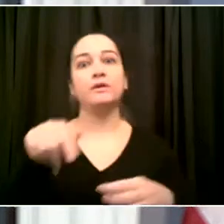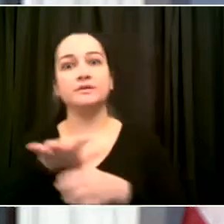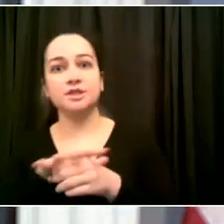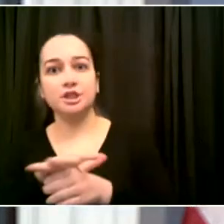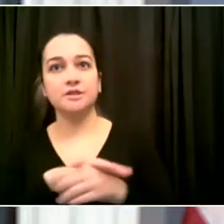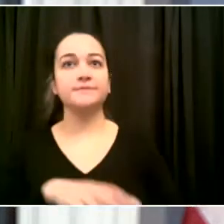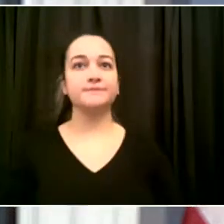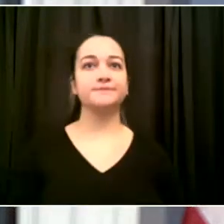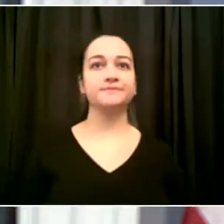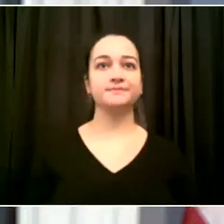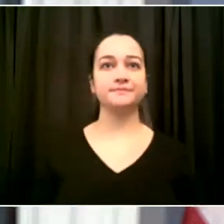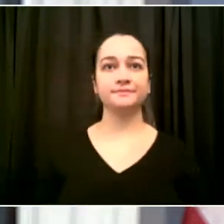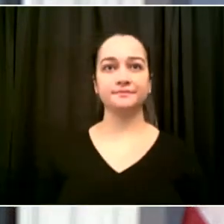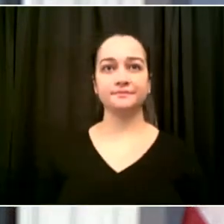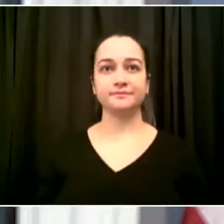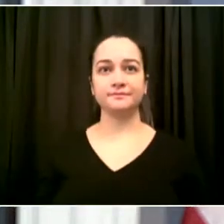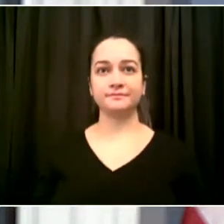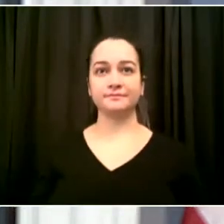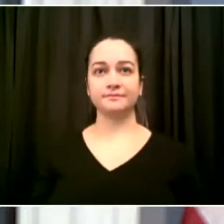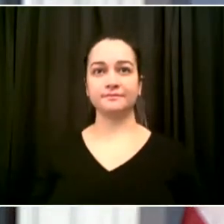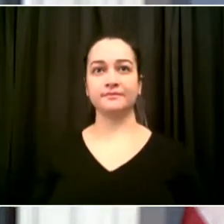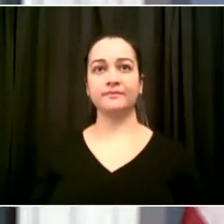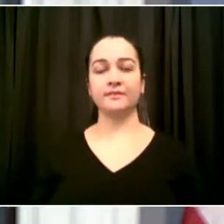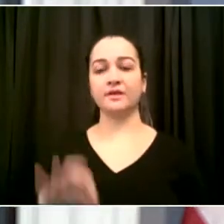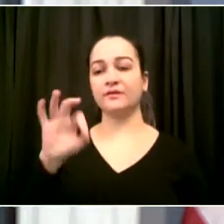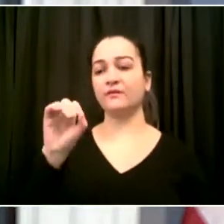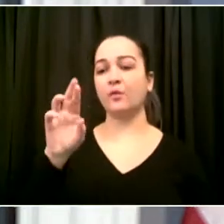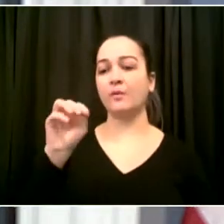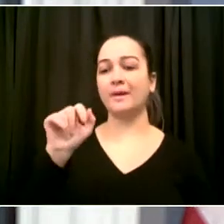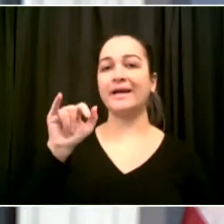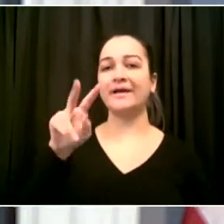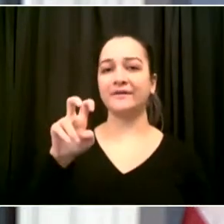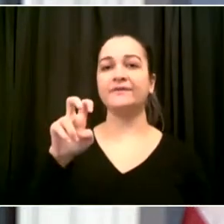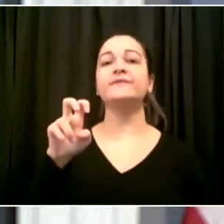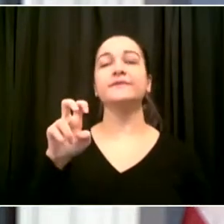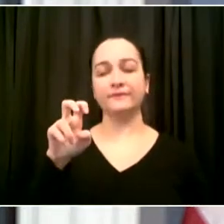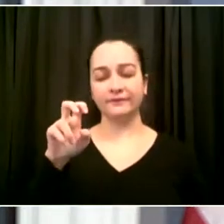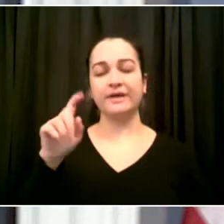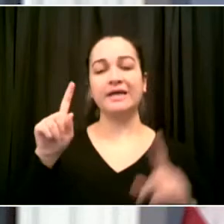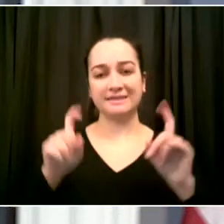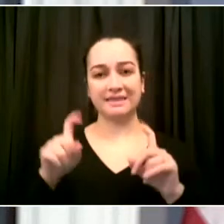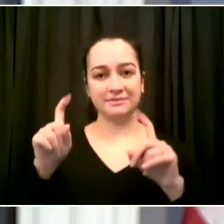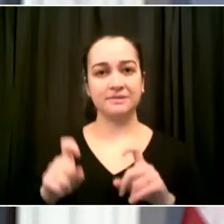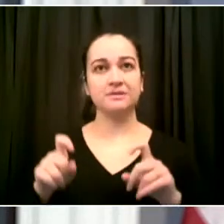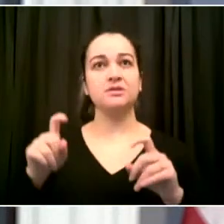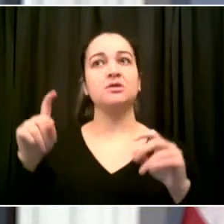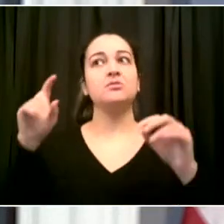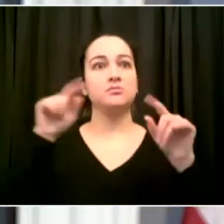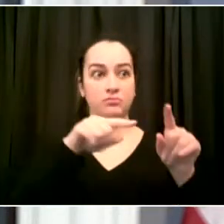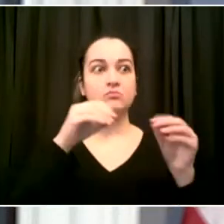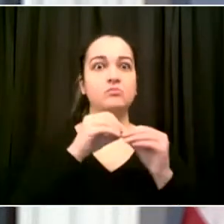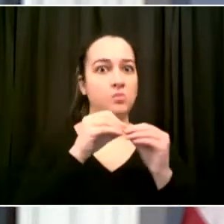ON FORMATIVE ASSESSMENTS AND SUPPORTING SCHHOLOS THAT ARE ALREADDY IMPLEMENTING THAT.